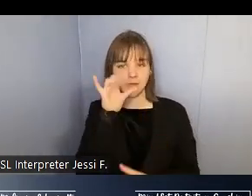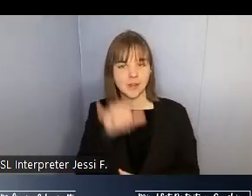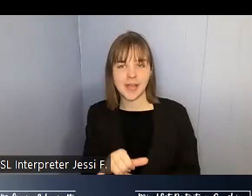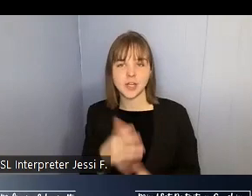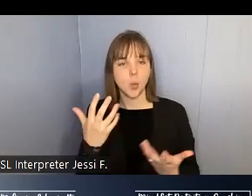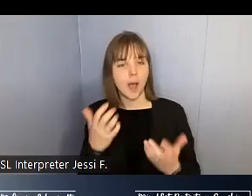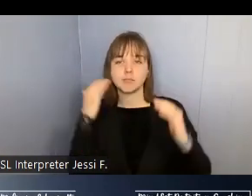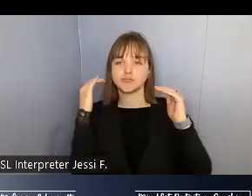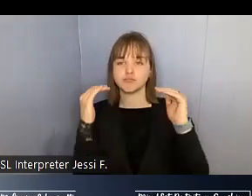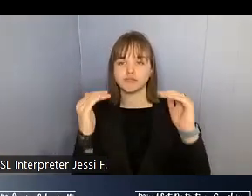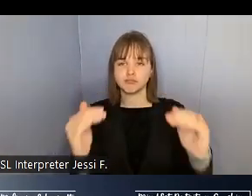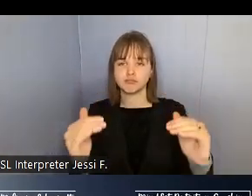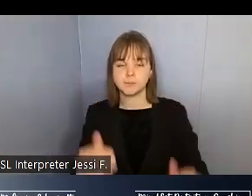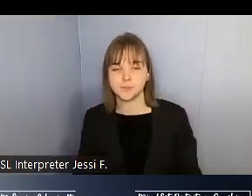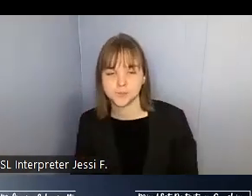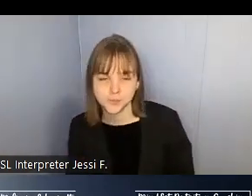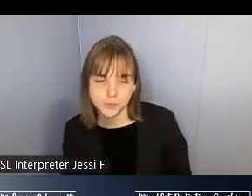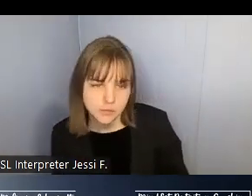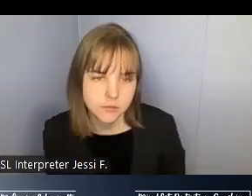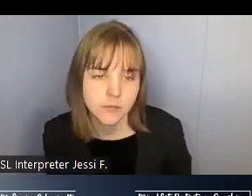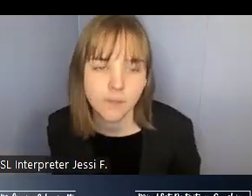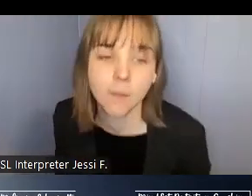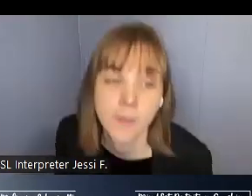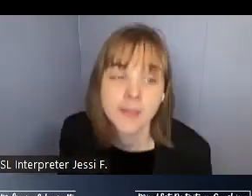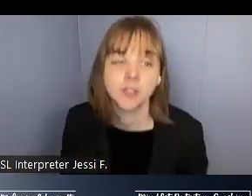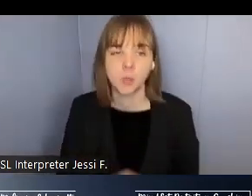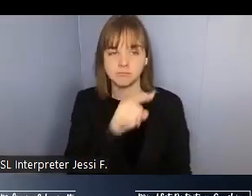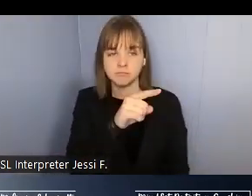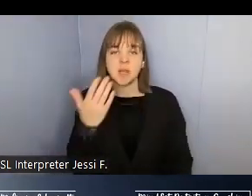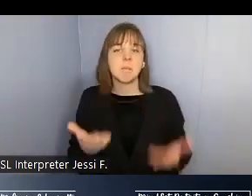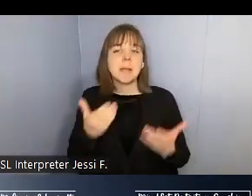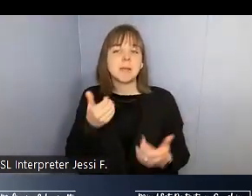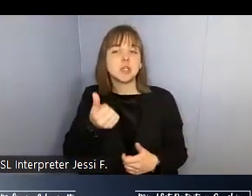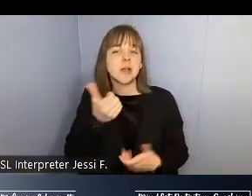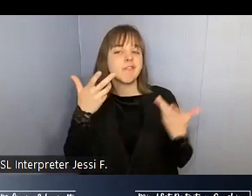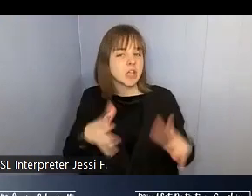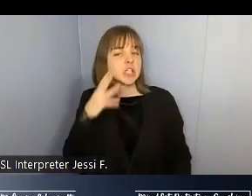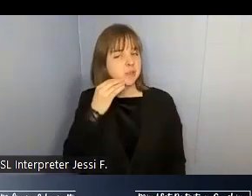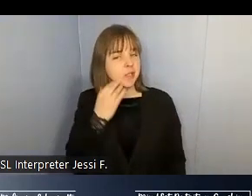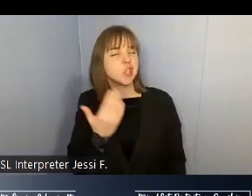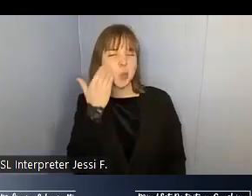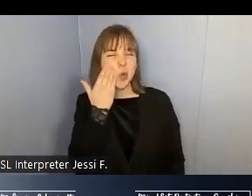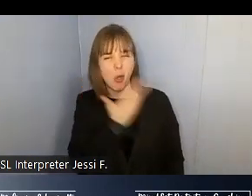So anybody who's been on a diet knows this diet cycle well. And unfortunately, any time you start a new diet,